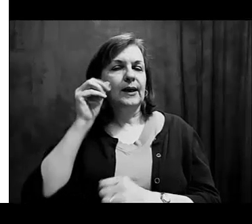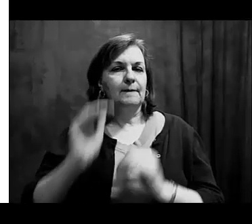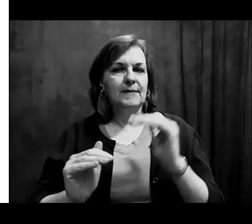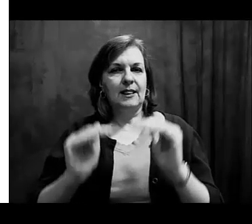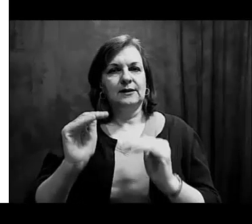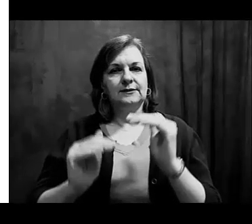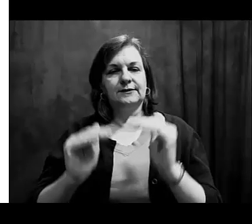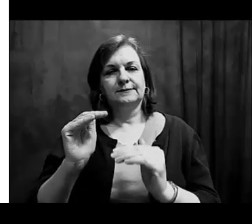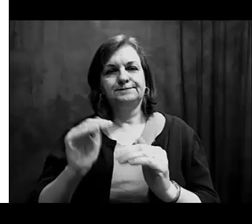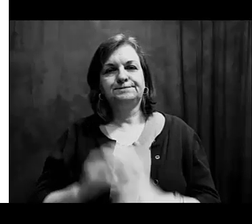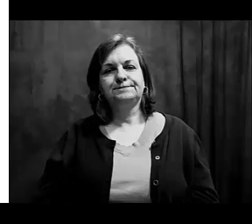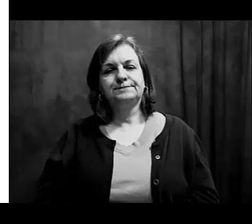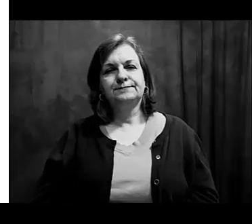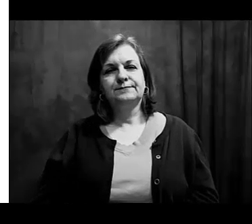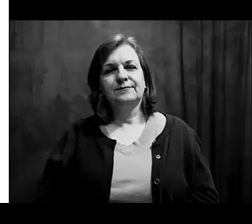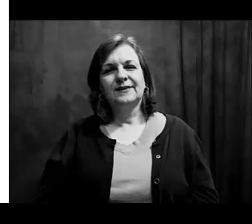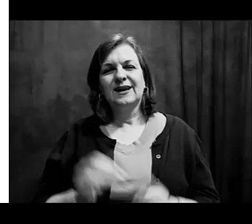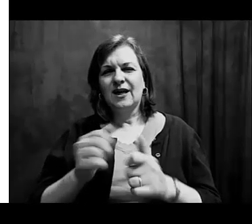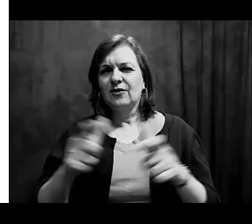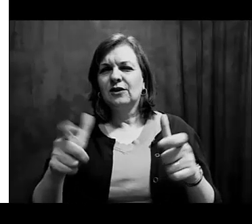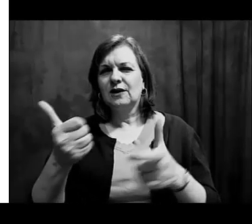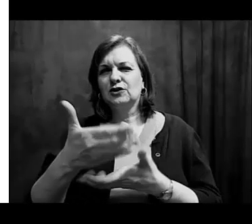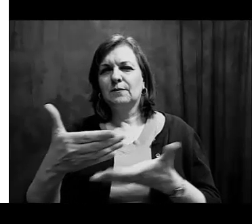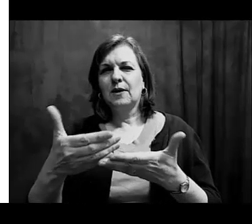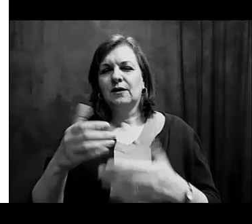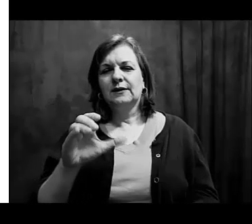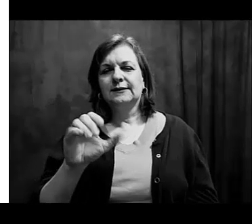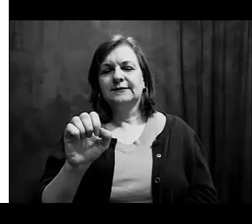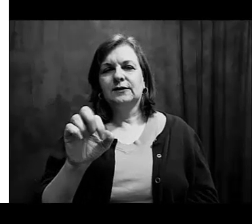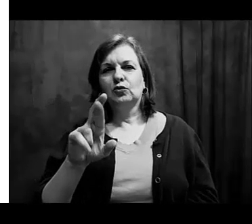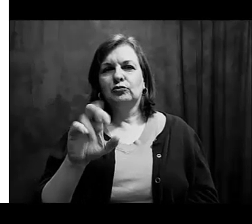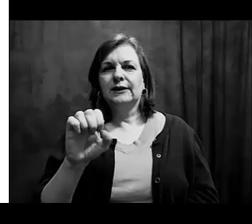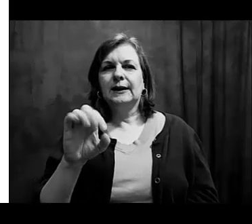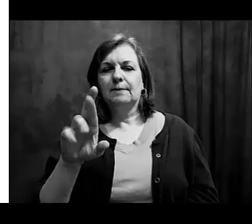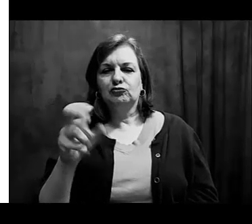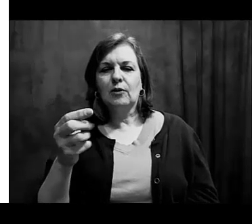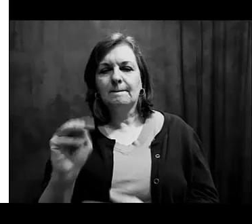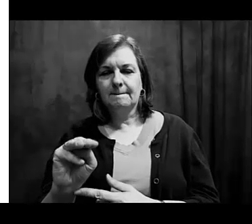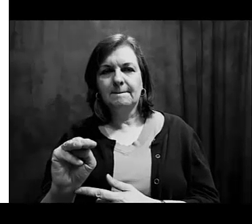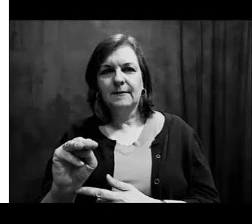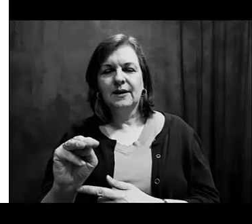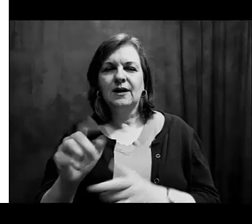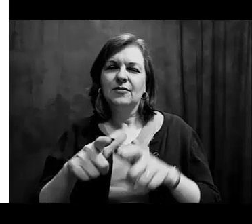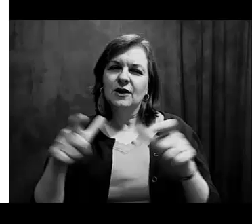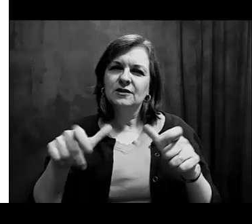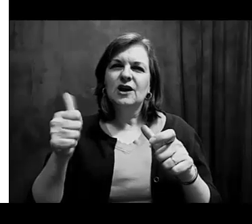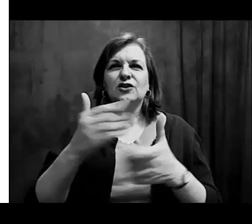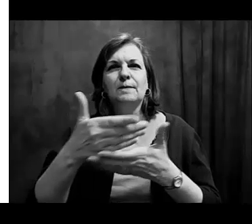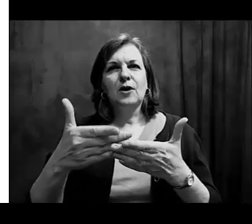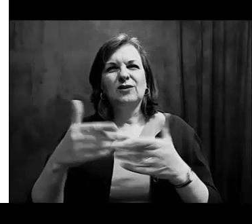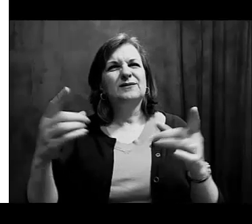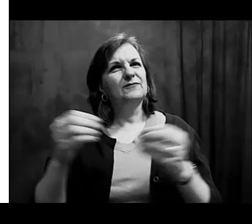but the cerebrum - the largest part of the forebrain - largest and most complex we're gonna look at integration